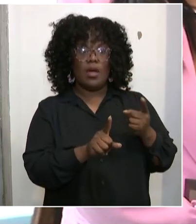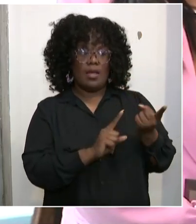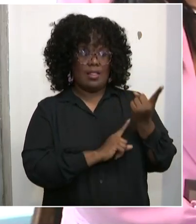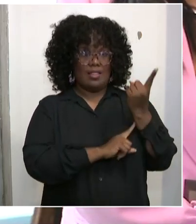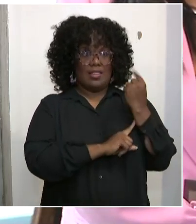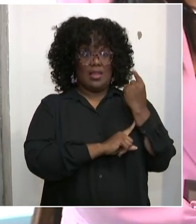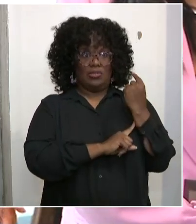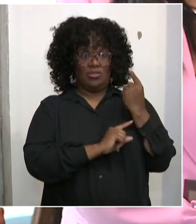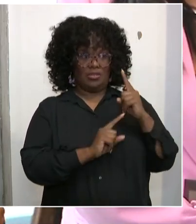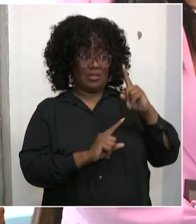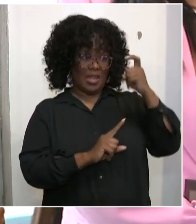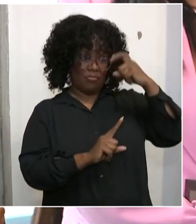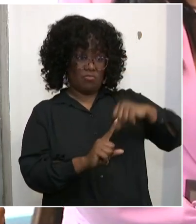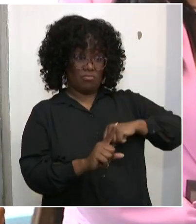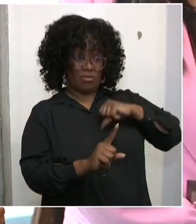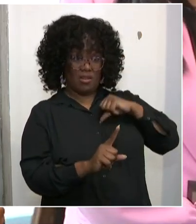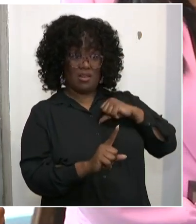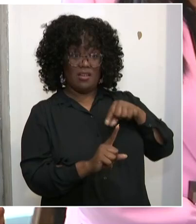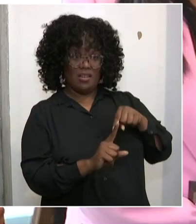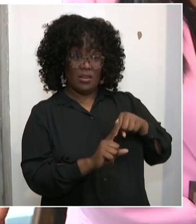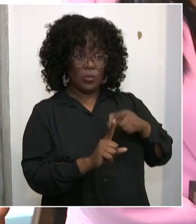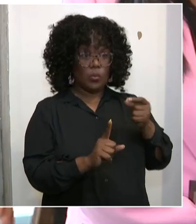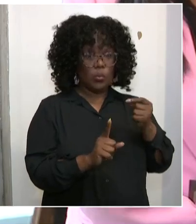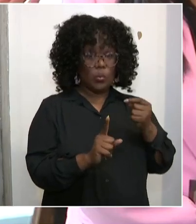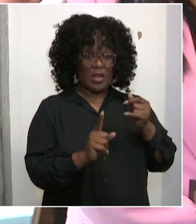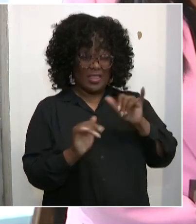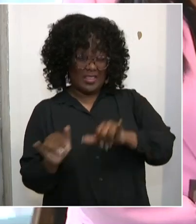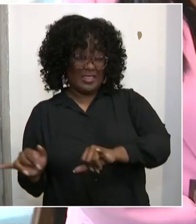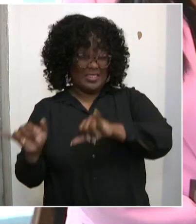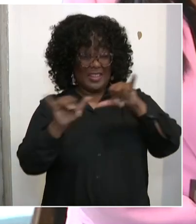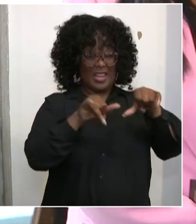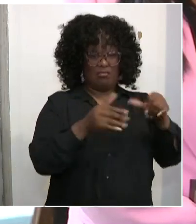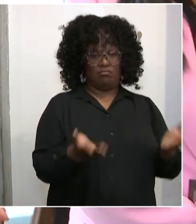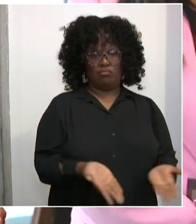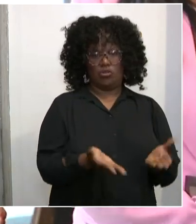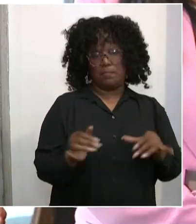I asked our America 250 commission to like look at the